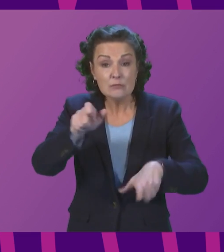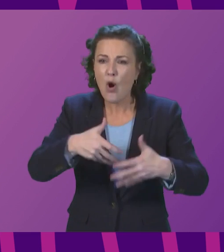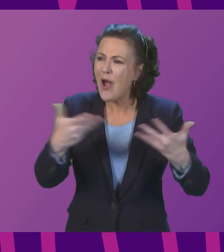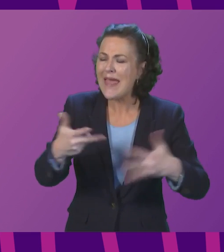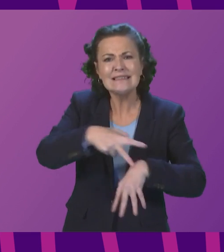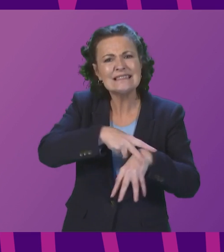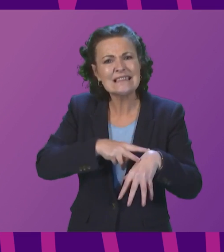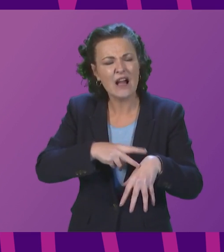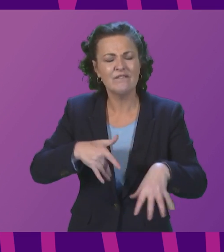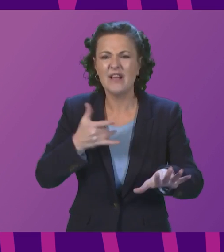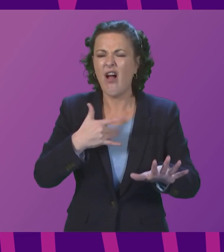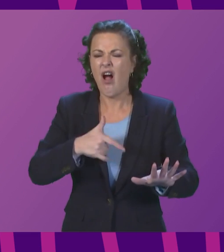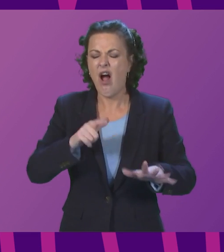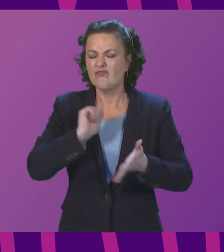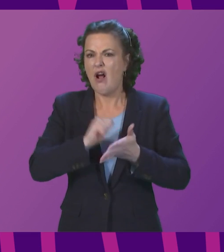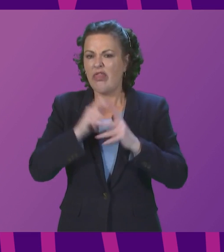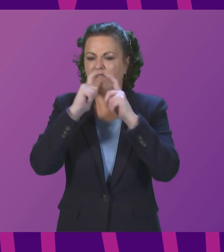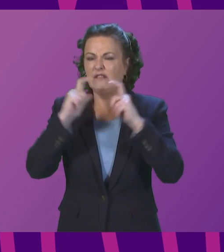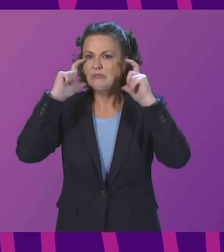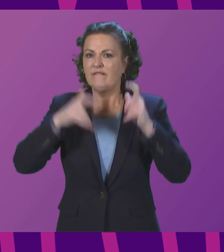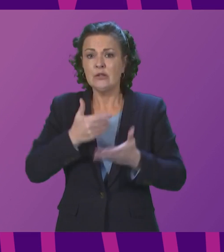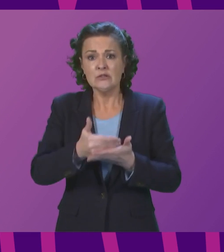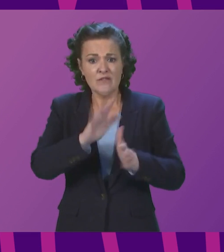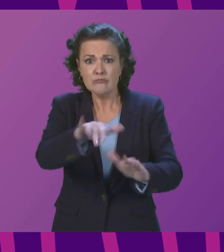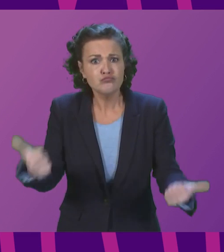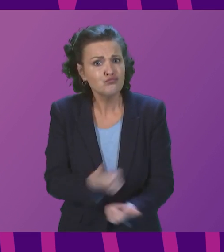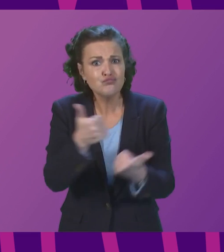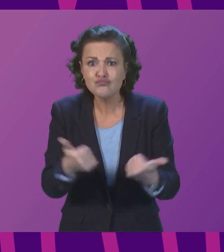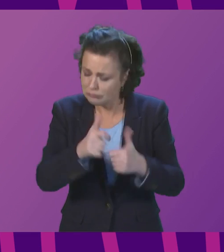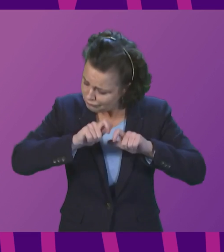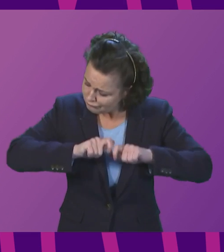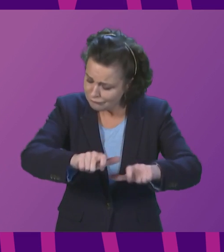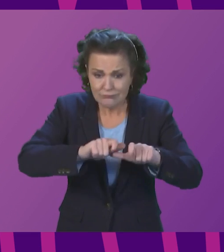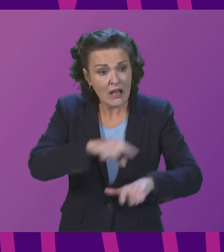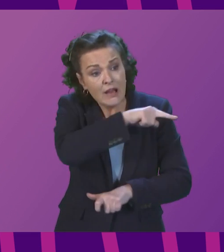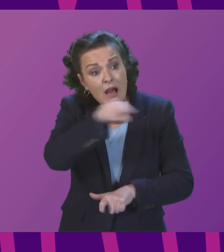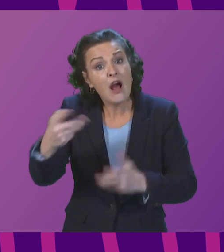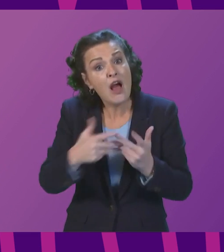face covering and would prefer to continue to wear one should absolutely be fully supported in doing so.